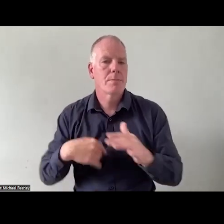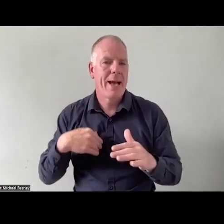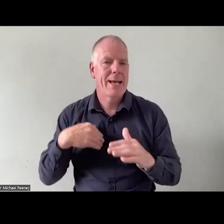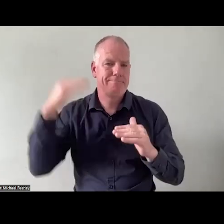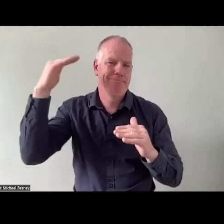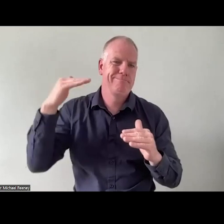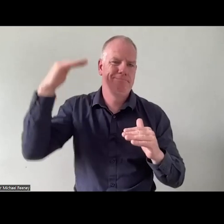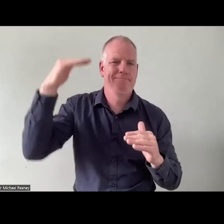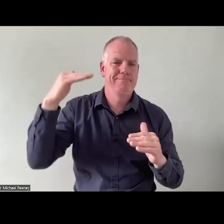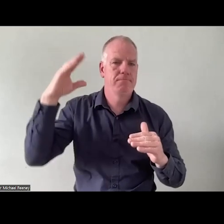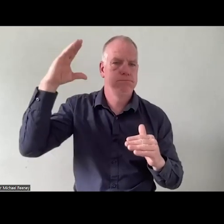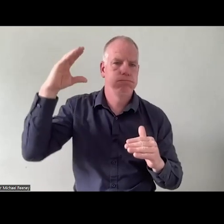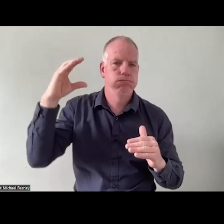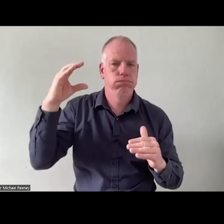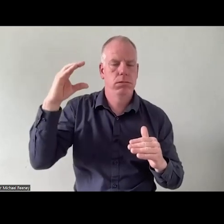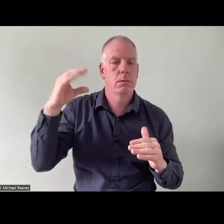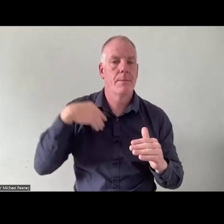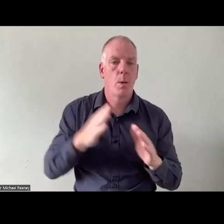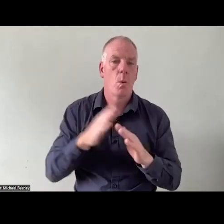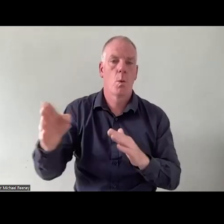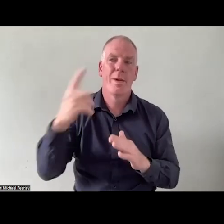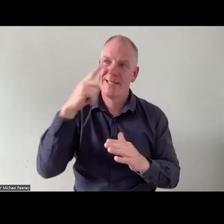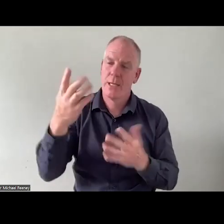So, if I go and see one of the shows that I'm captioning,